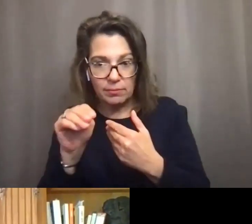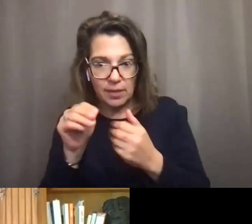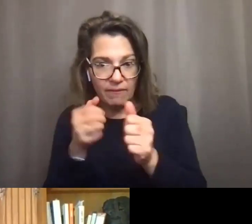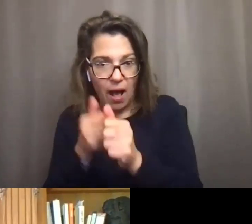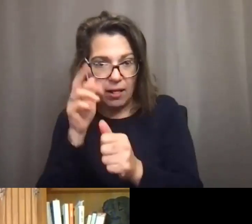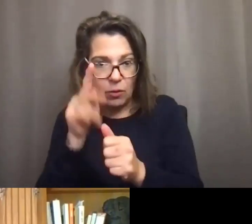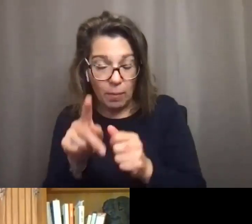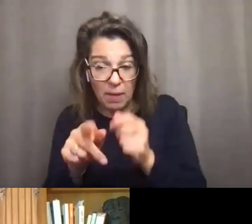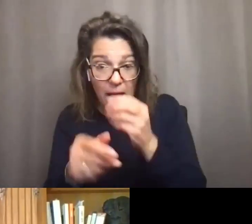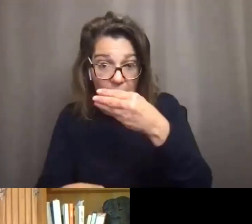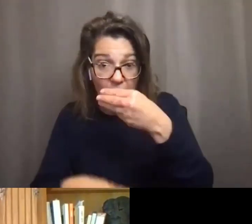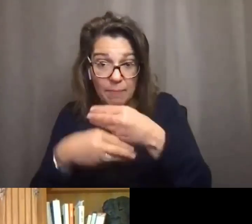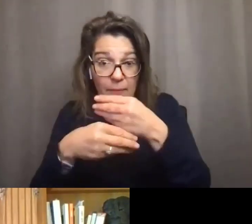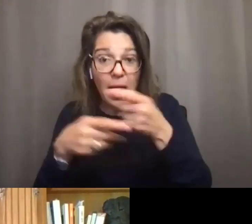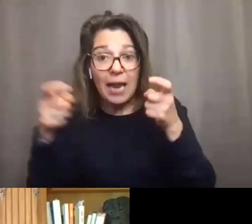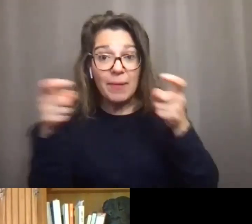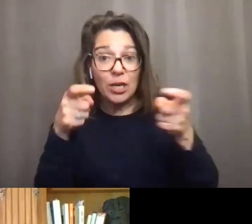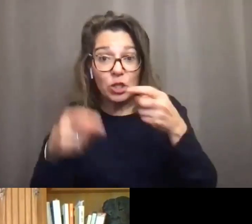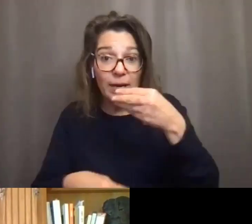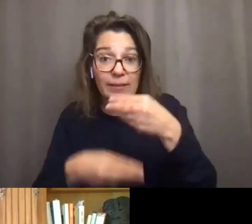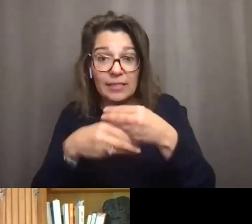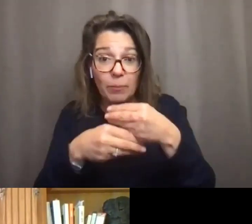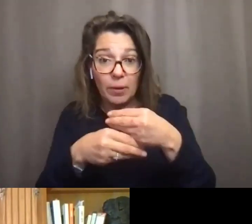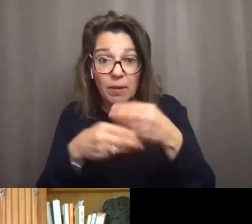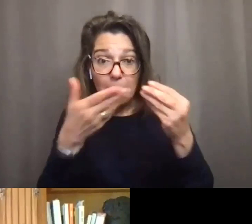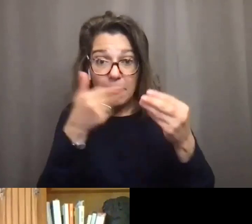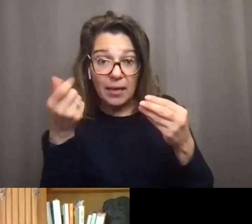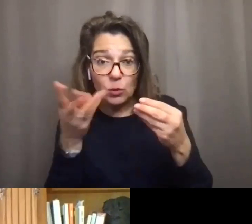so if an individual submits a progress report,